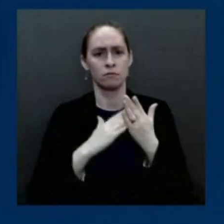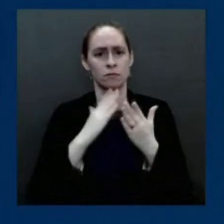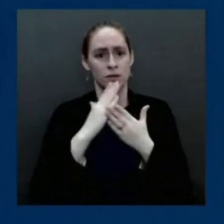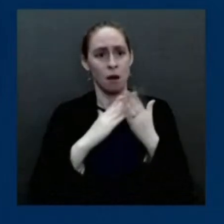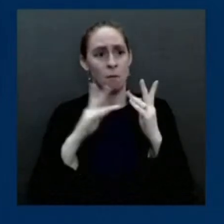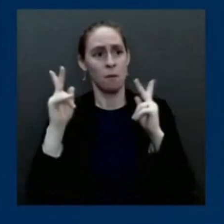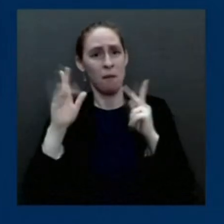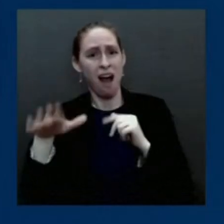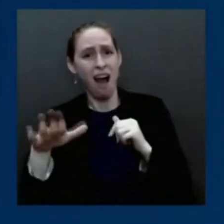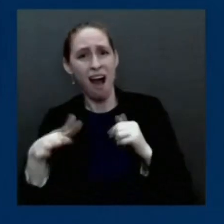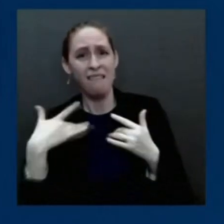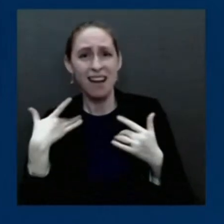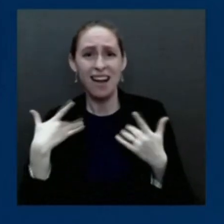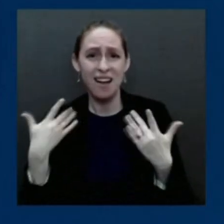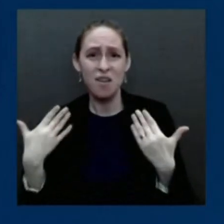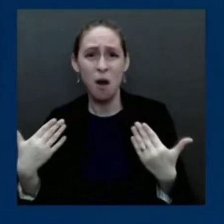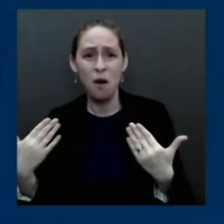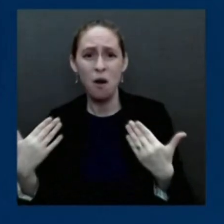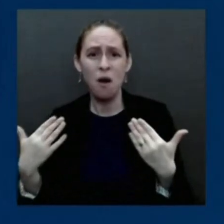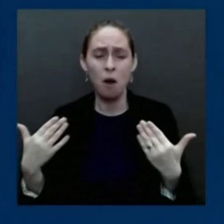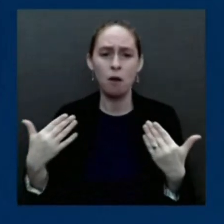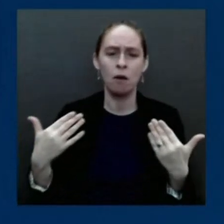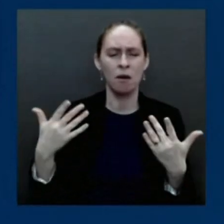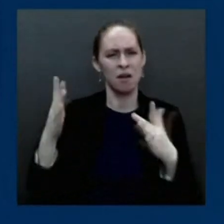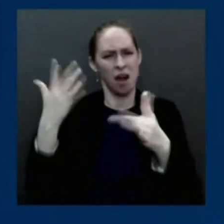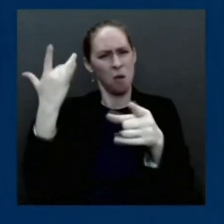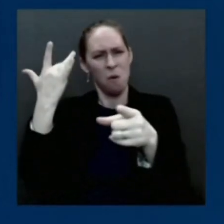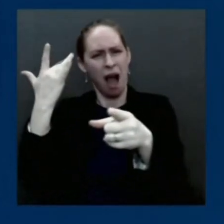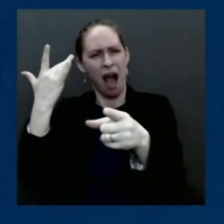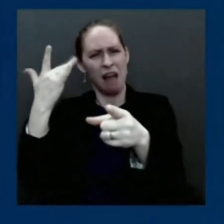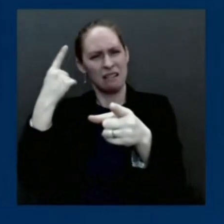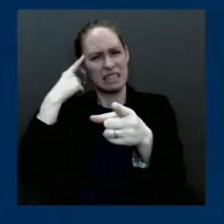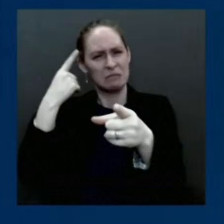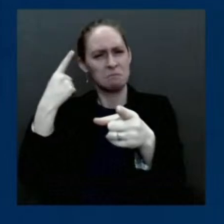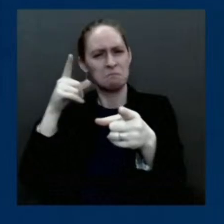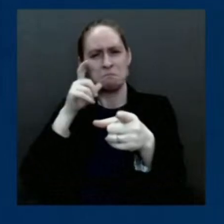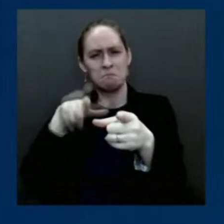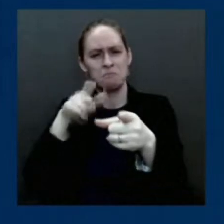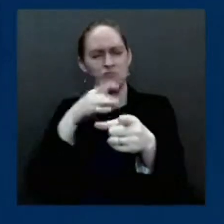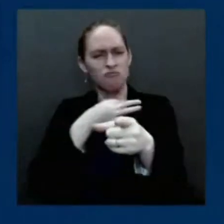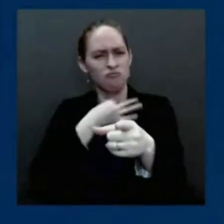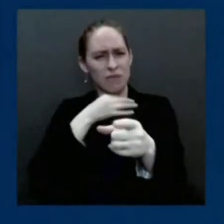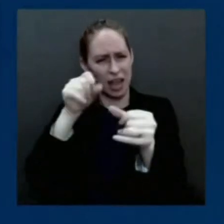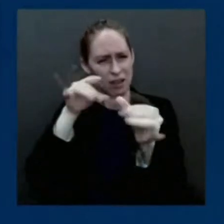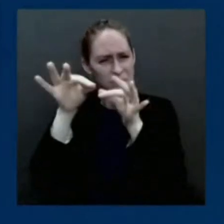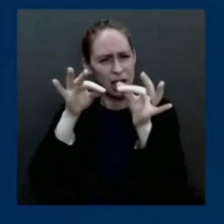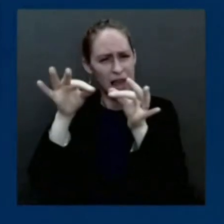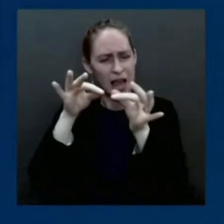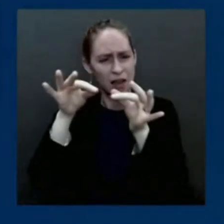MOVE SO COULD YOU EXPLAIN THE SCIENCE IN SAYING YOU DO NOT THINK THAT SHOULD BE ON THE